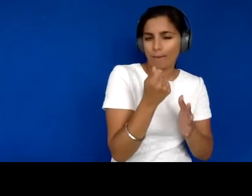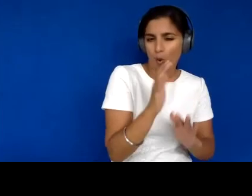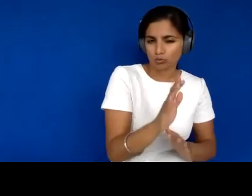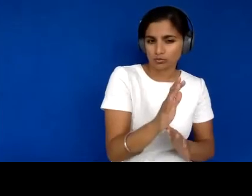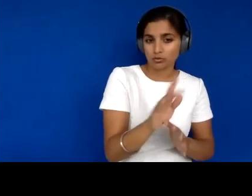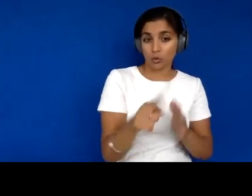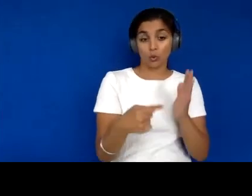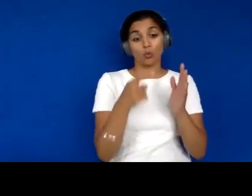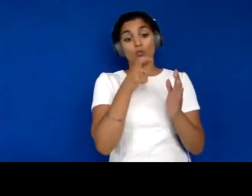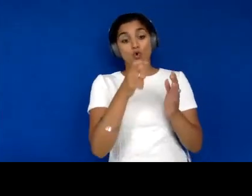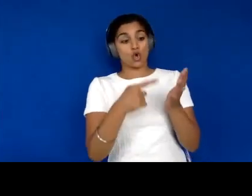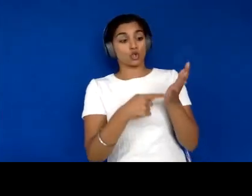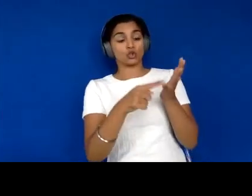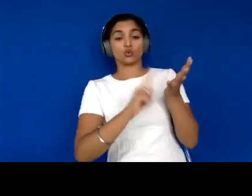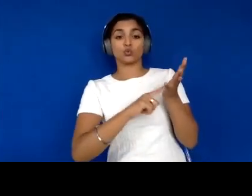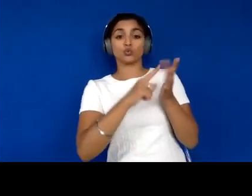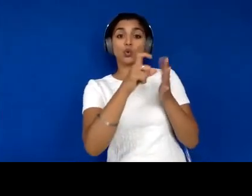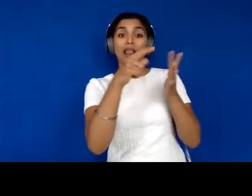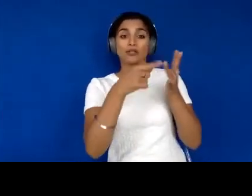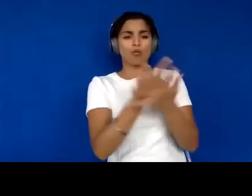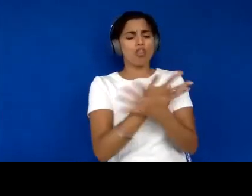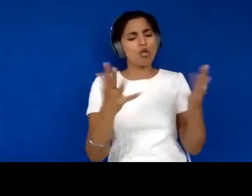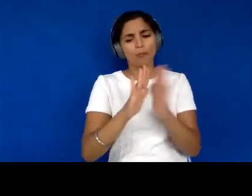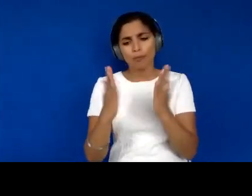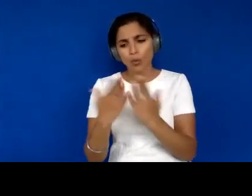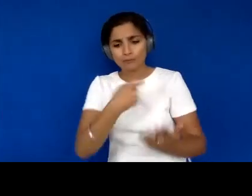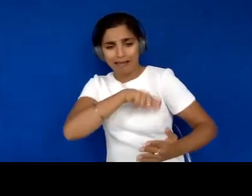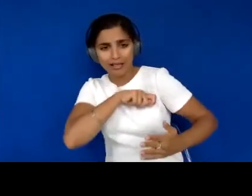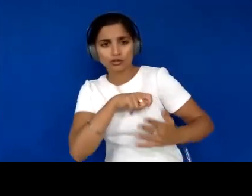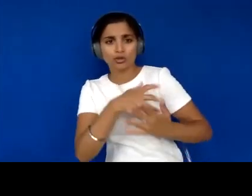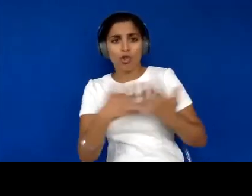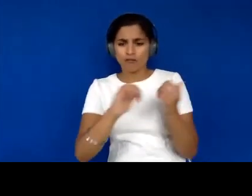articles in Spanish as an equivalent creep because from the first two